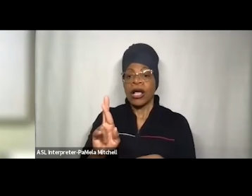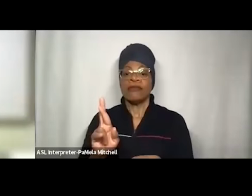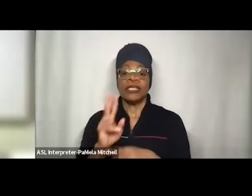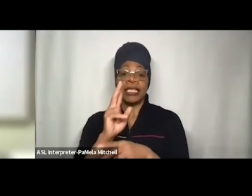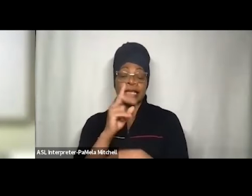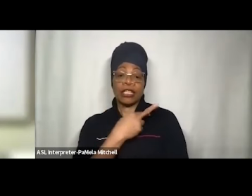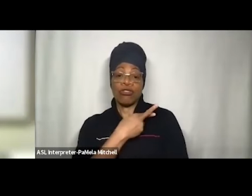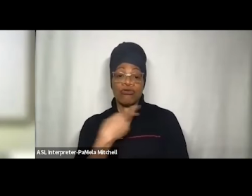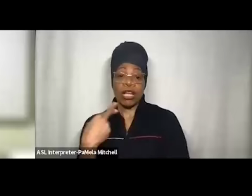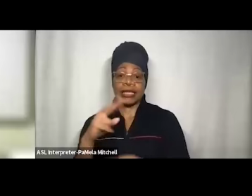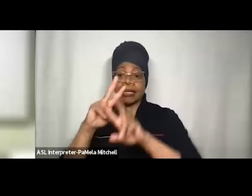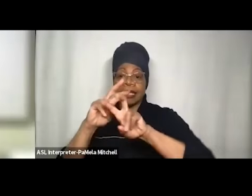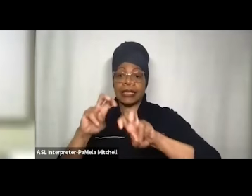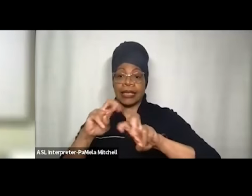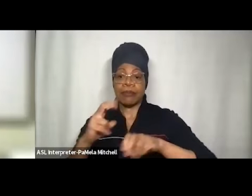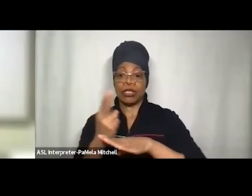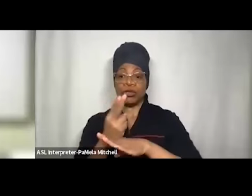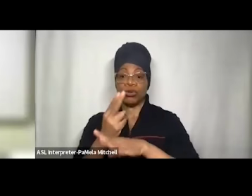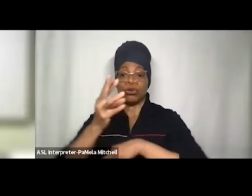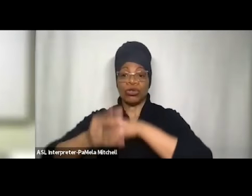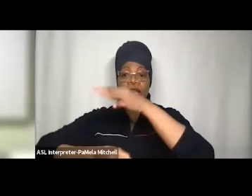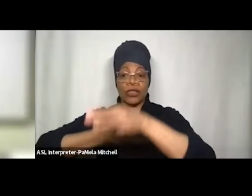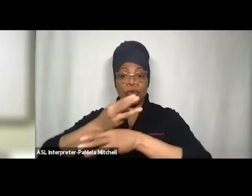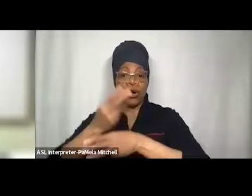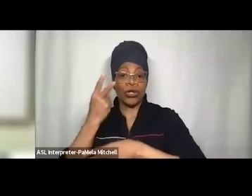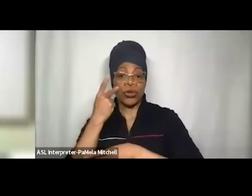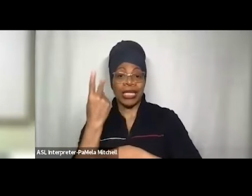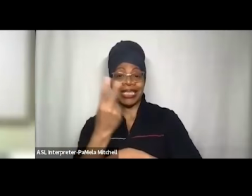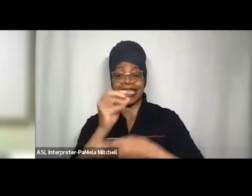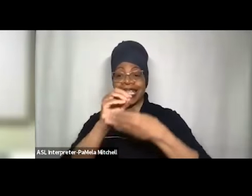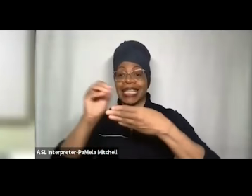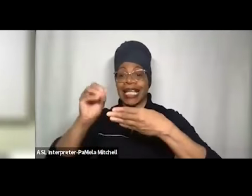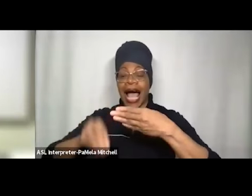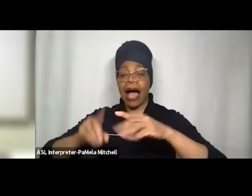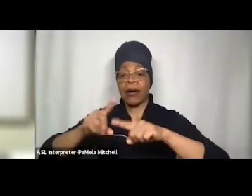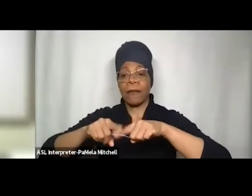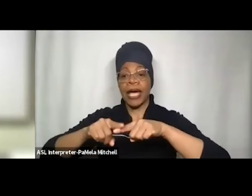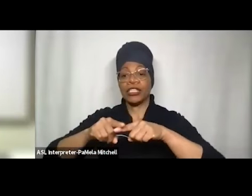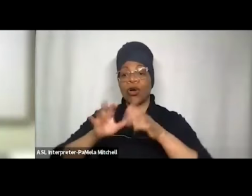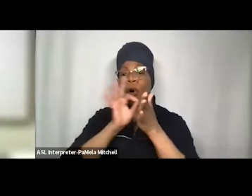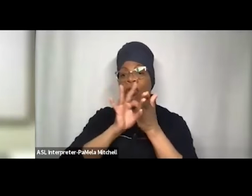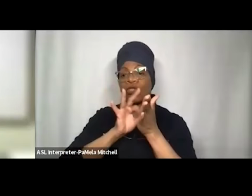in the world, you'll look at the outcomes based on the scores from this instrument